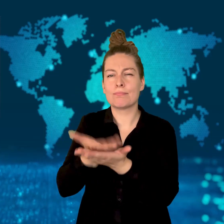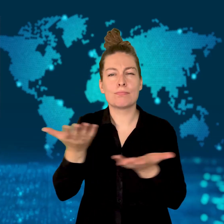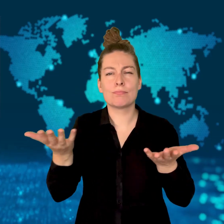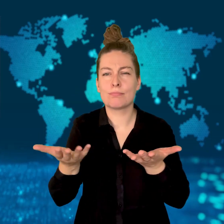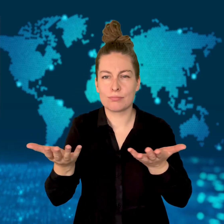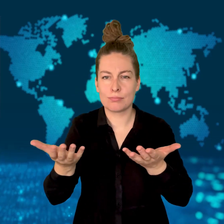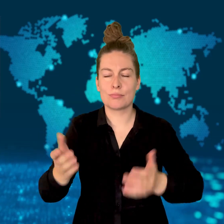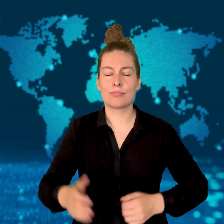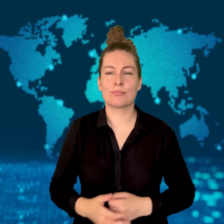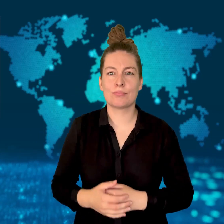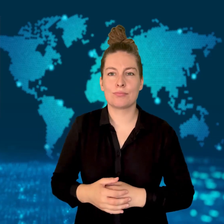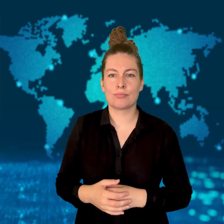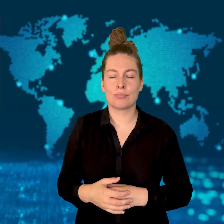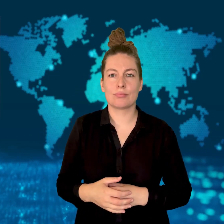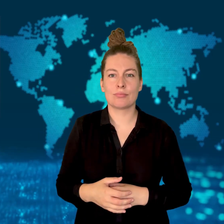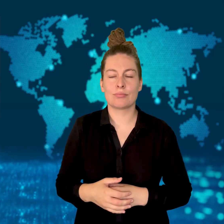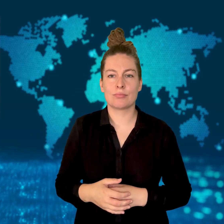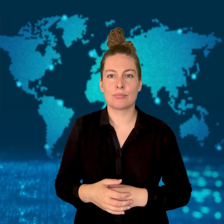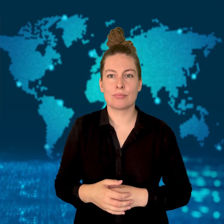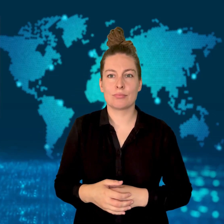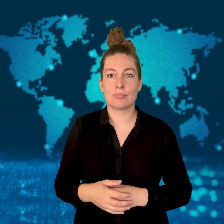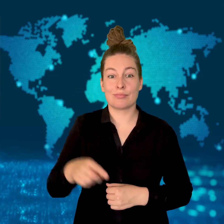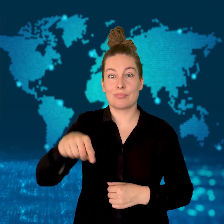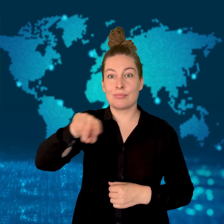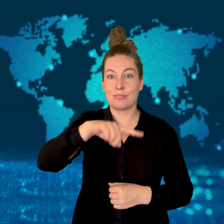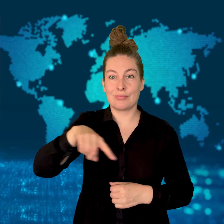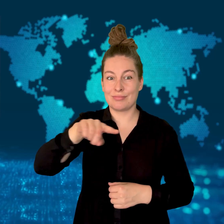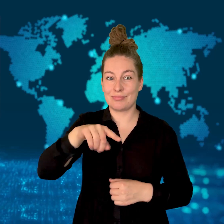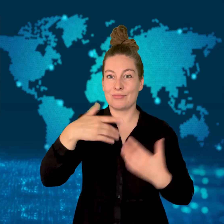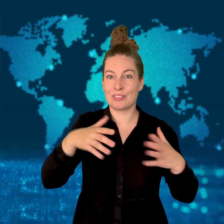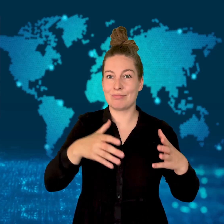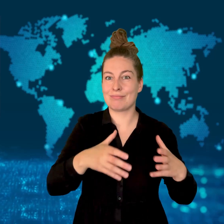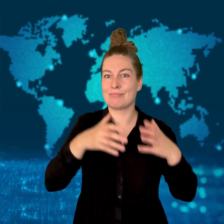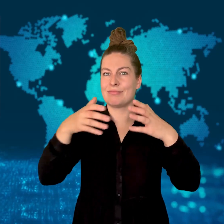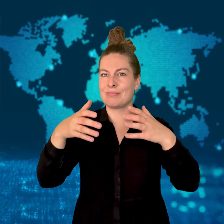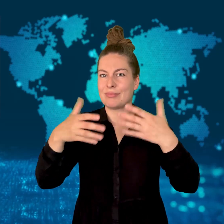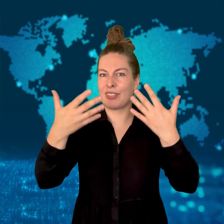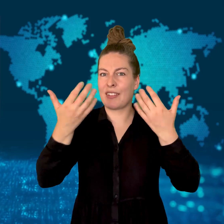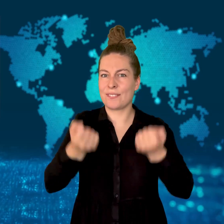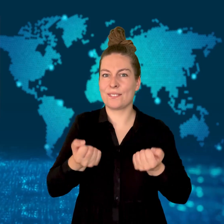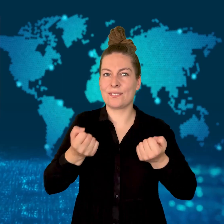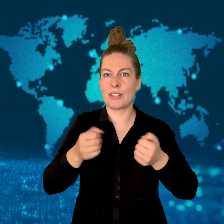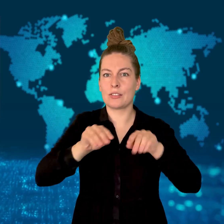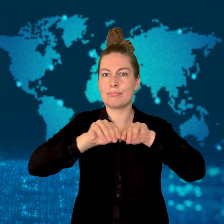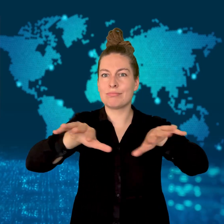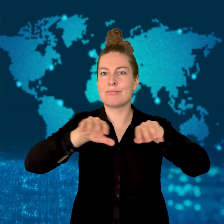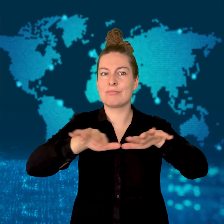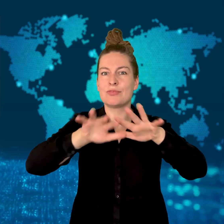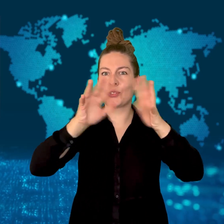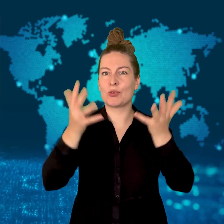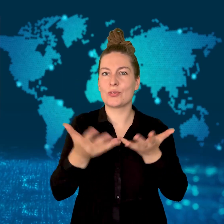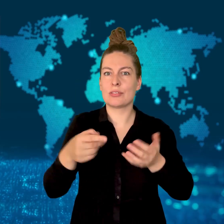The announcement of the trip raised concerns that South Africa was